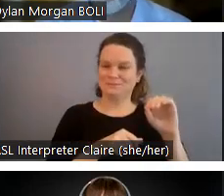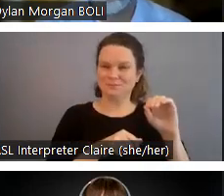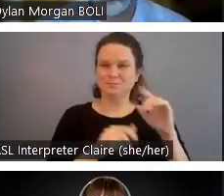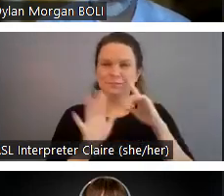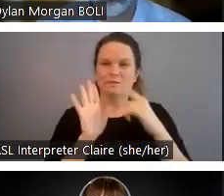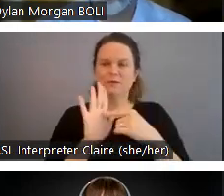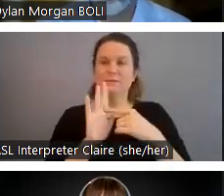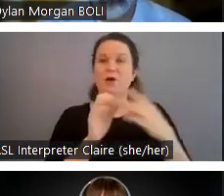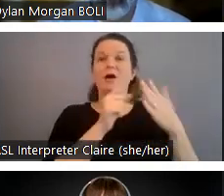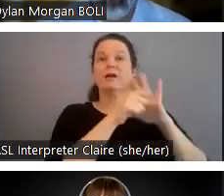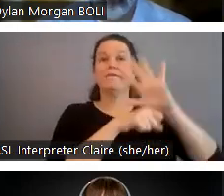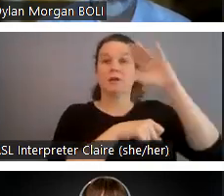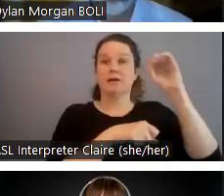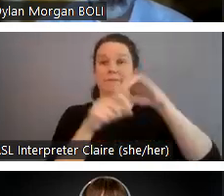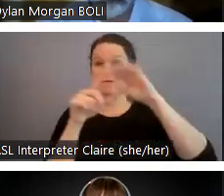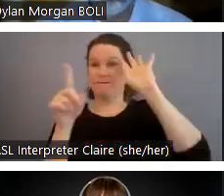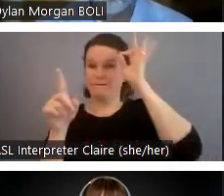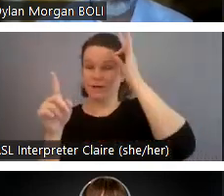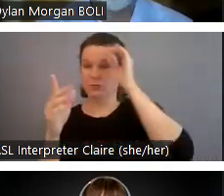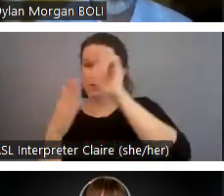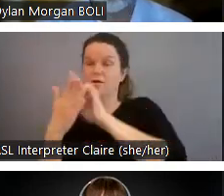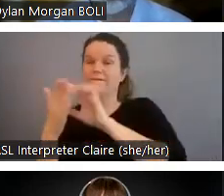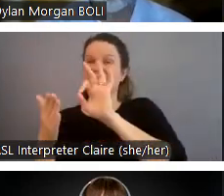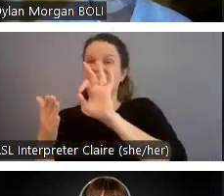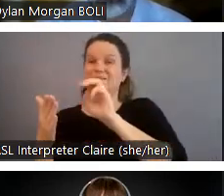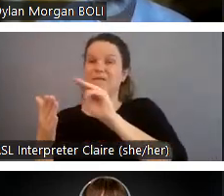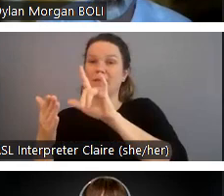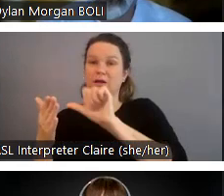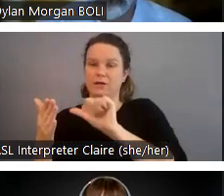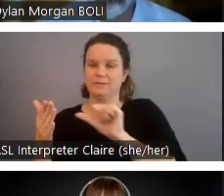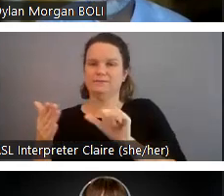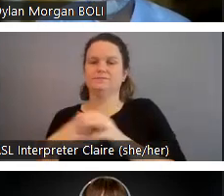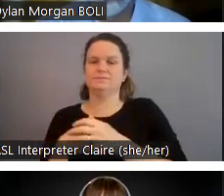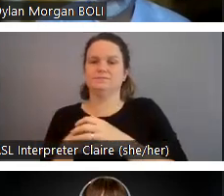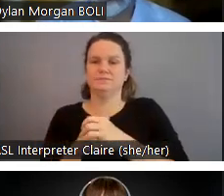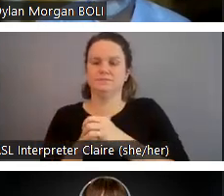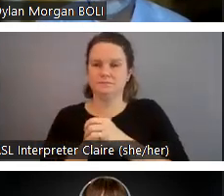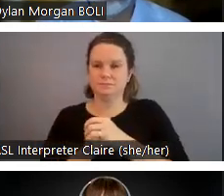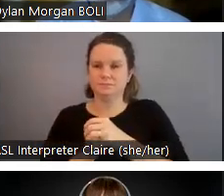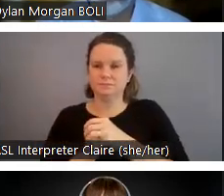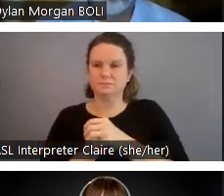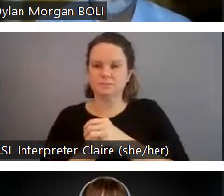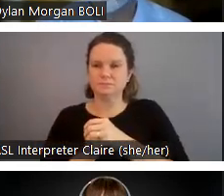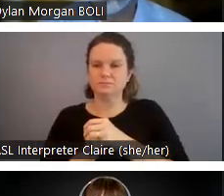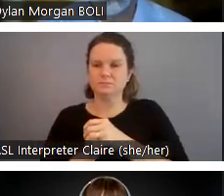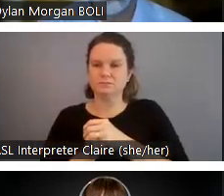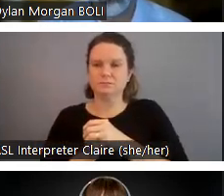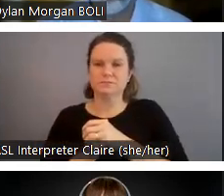covered employer under federal law, the FEMLA- or Family Medical Leave Act-